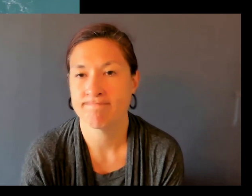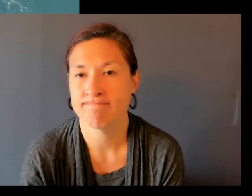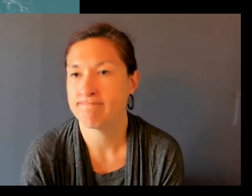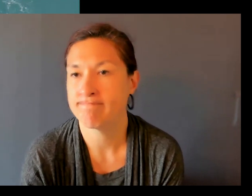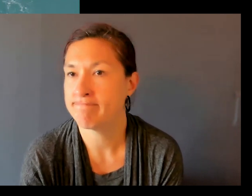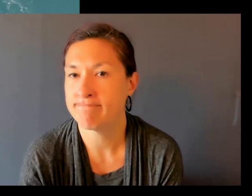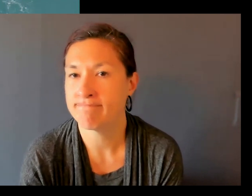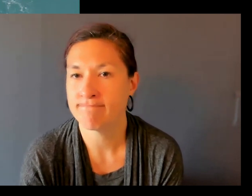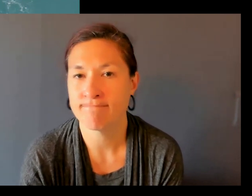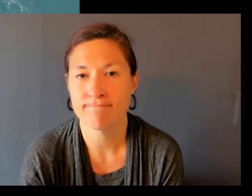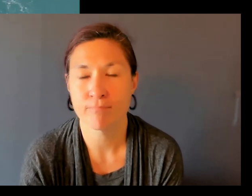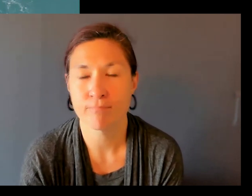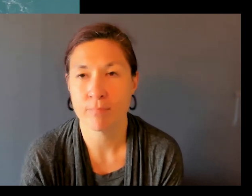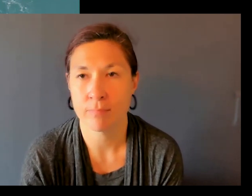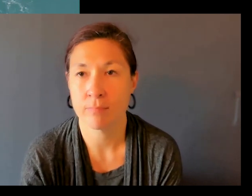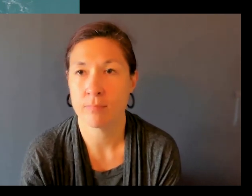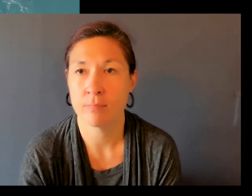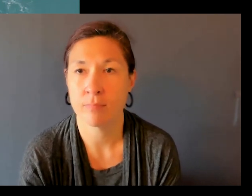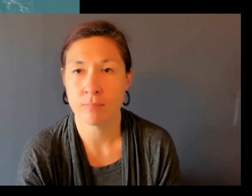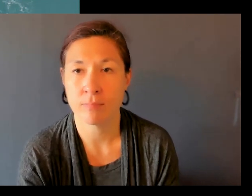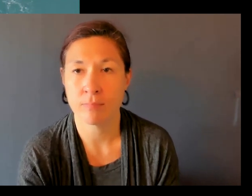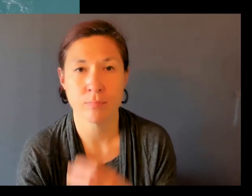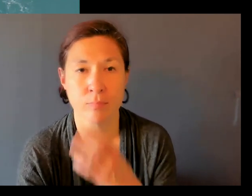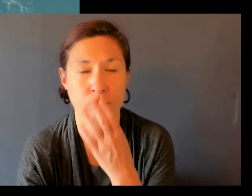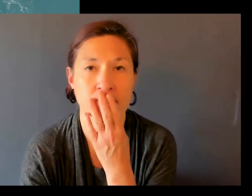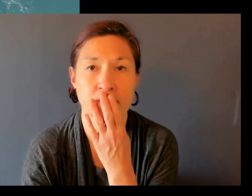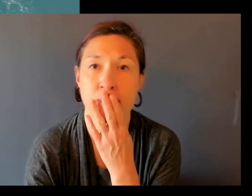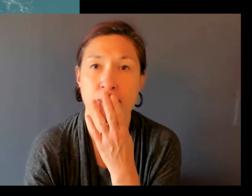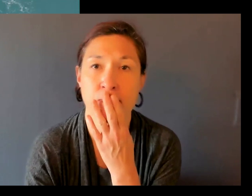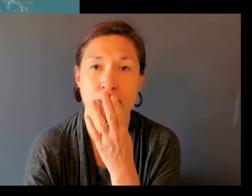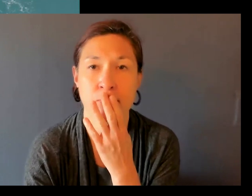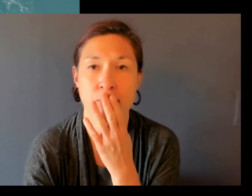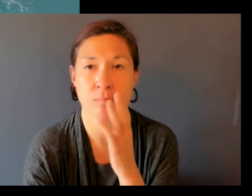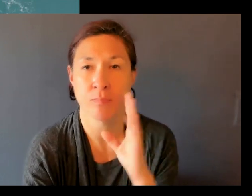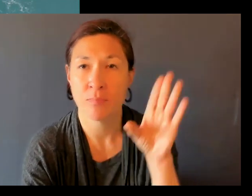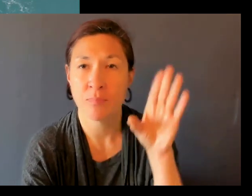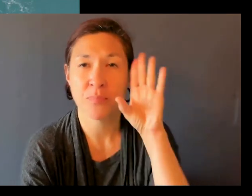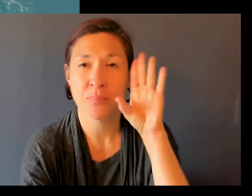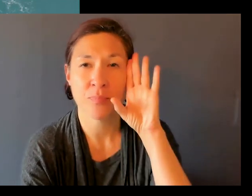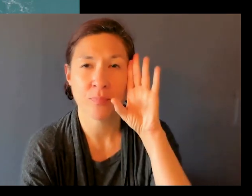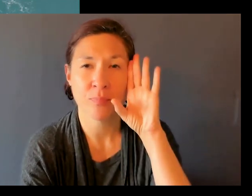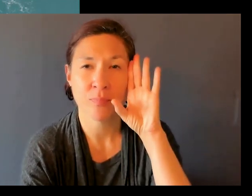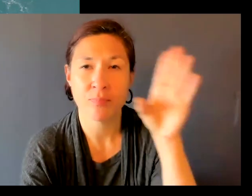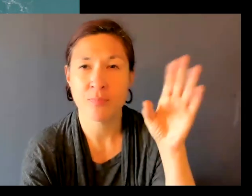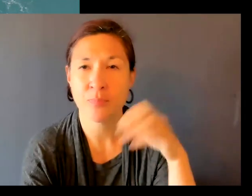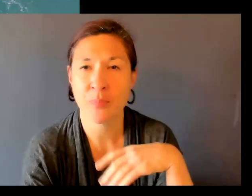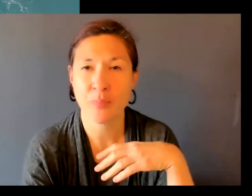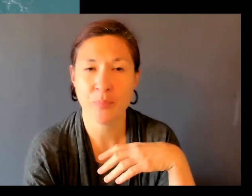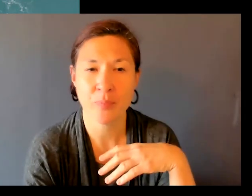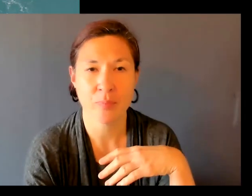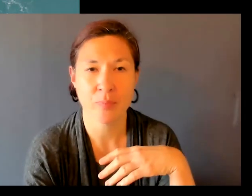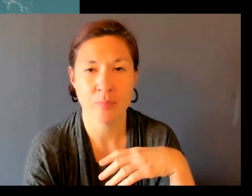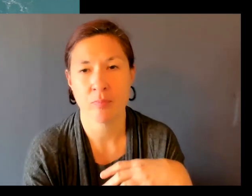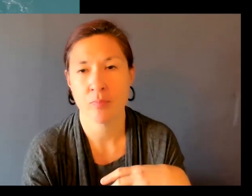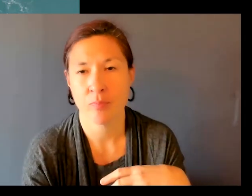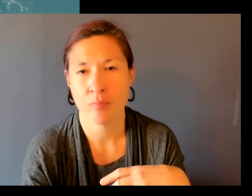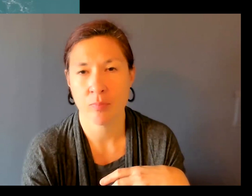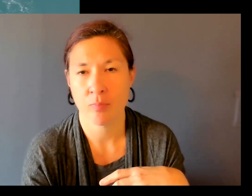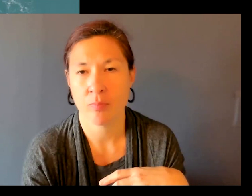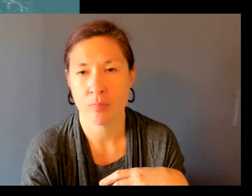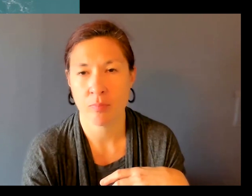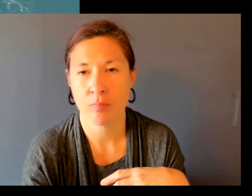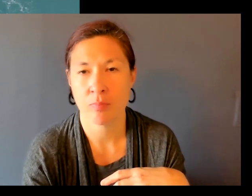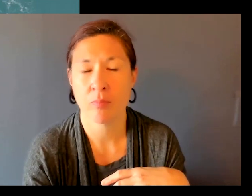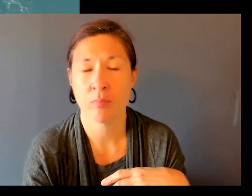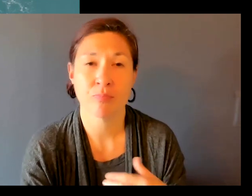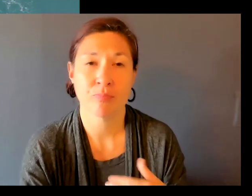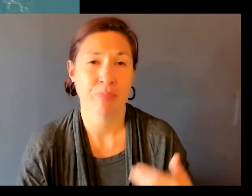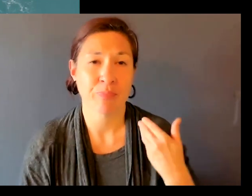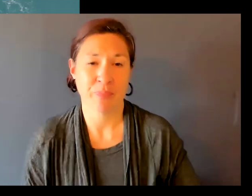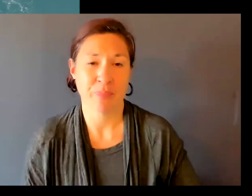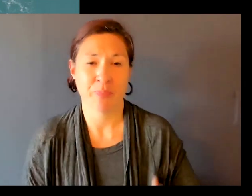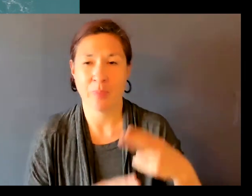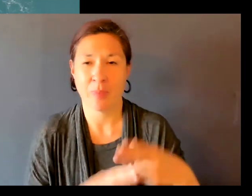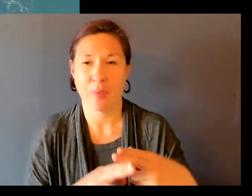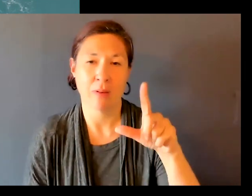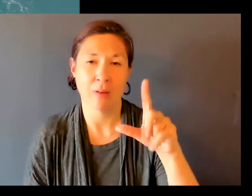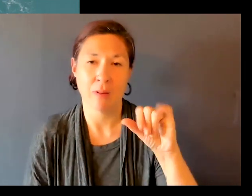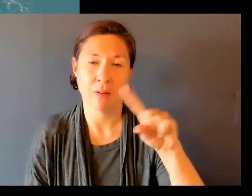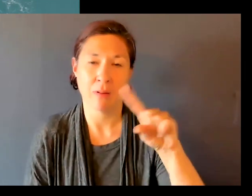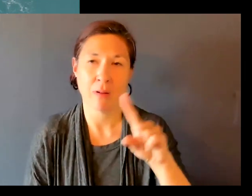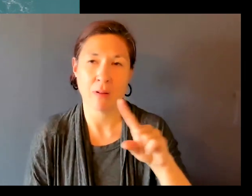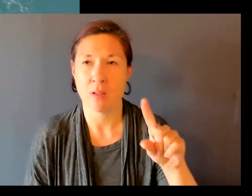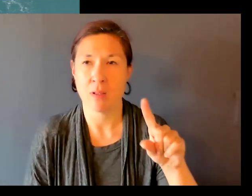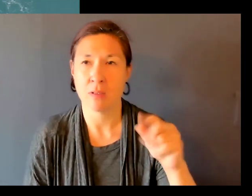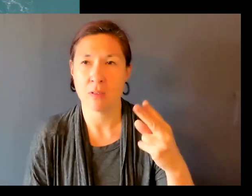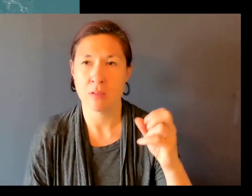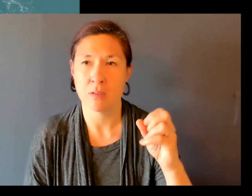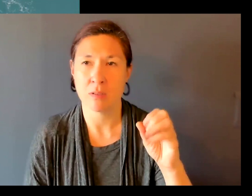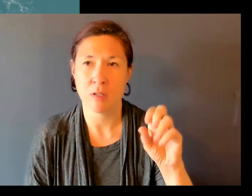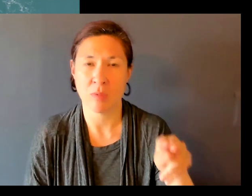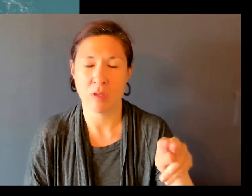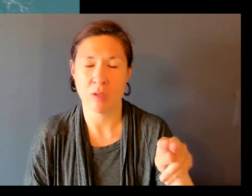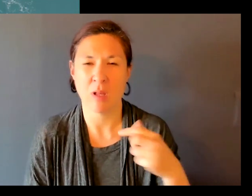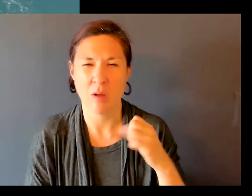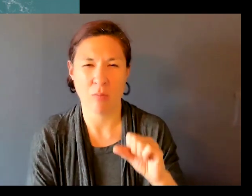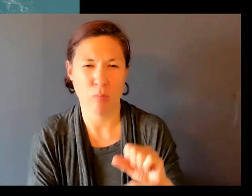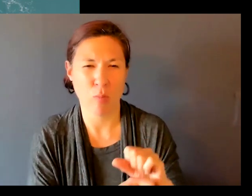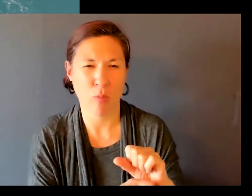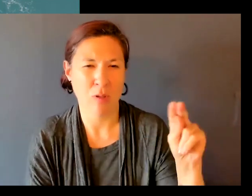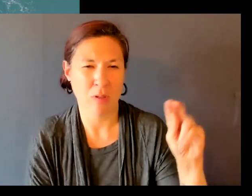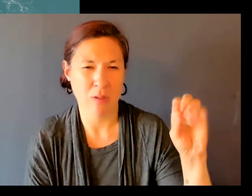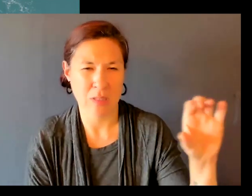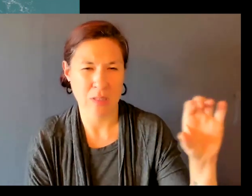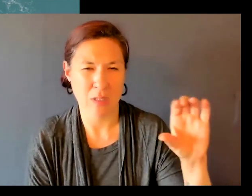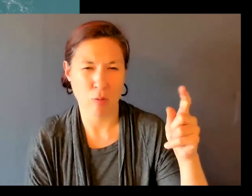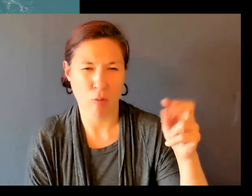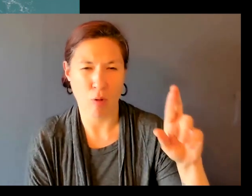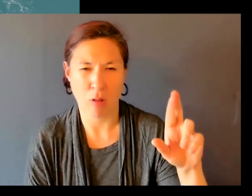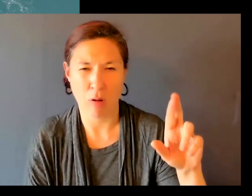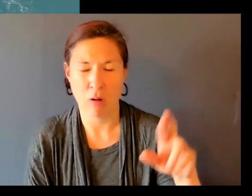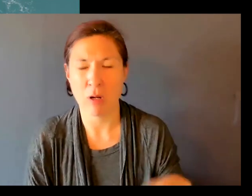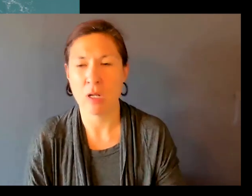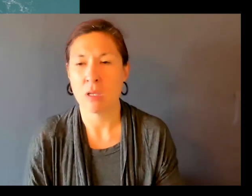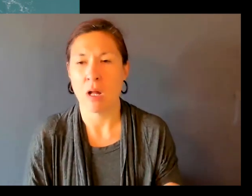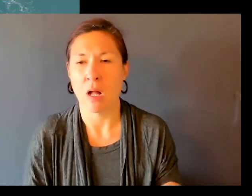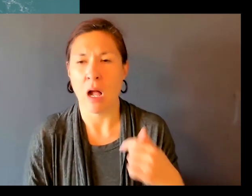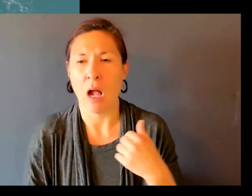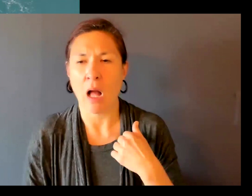Mat I also want to recognize the staff that are also working at all the agencies at the Department of Fish and Game. They have been fully engaged in this endeavor. And in addition to doing their regular jobs.